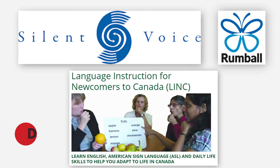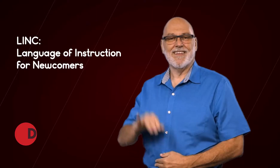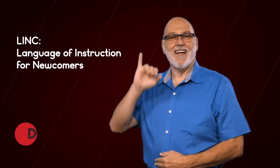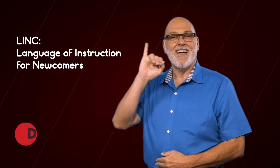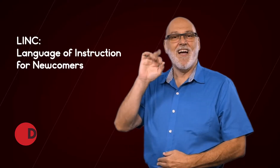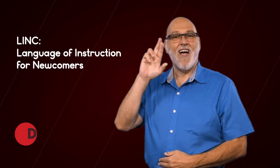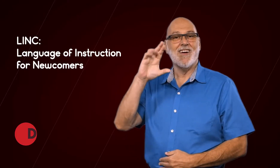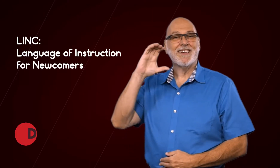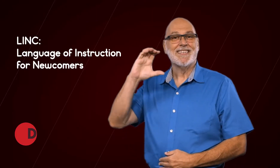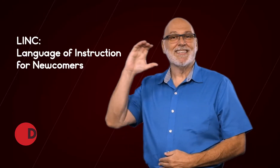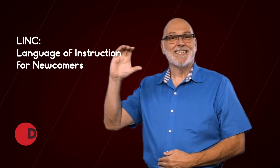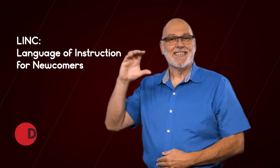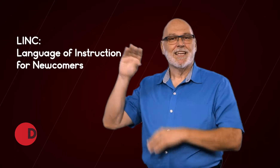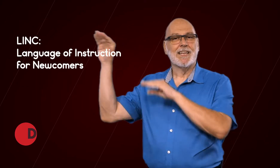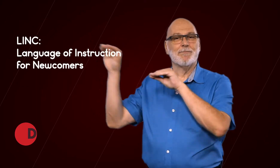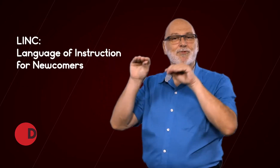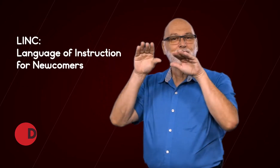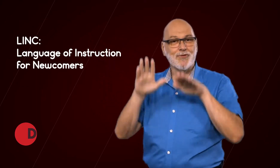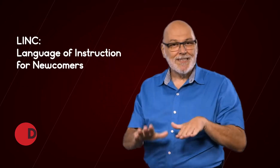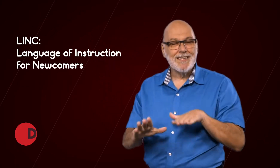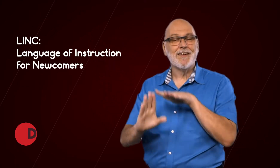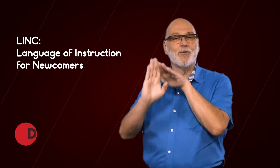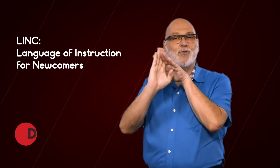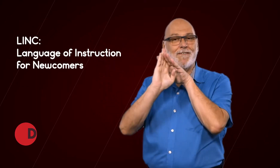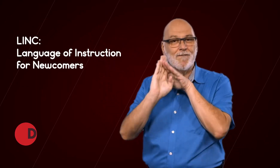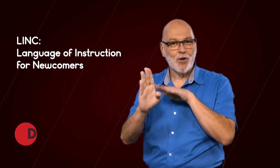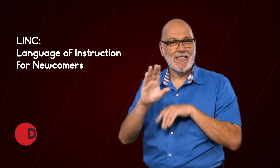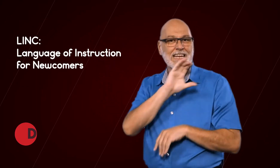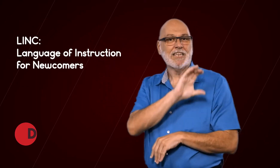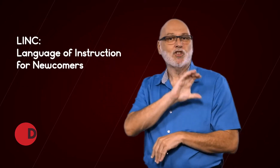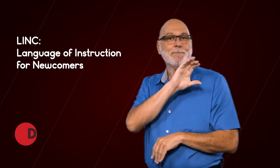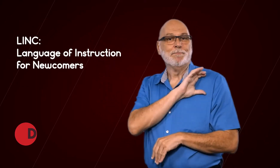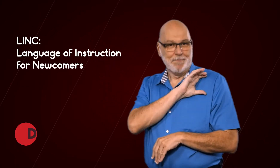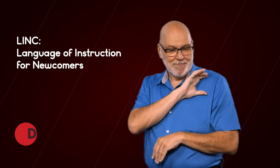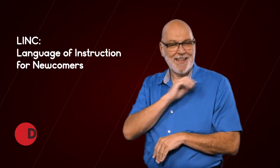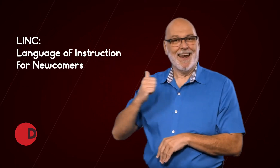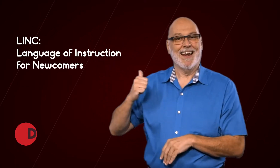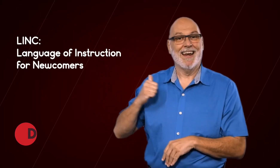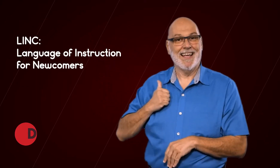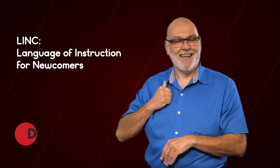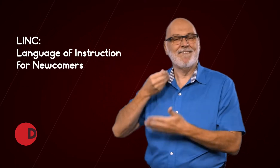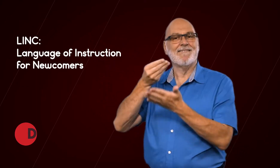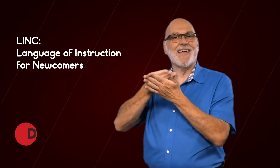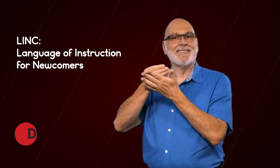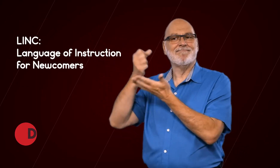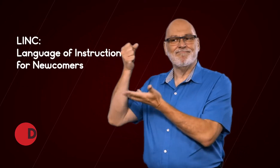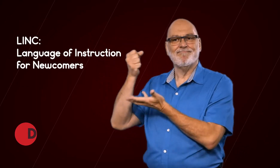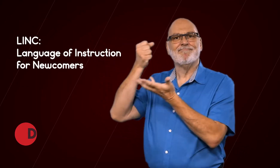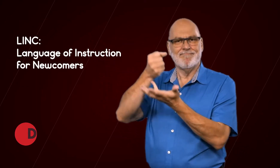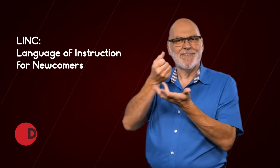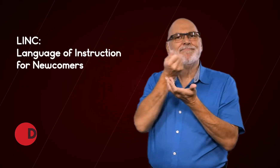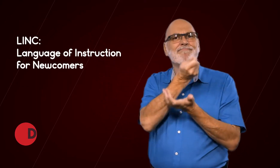[Anselmo]: Immigration, Refugees and Citizenship Canada (IRCC) funds